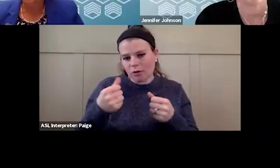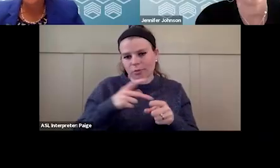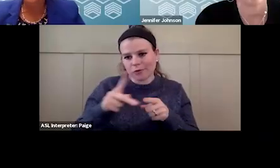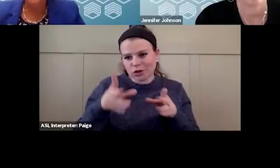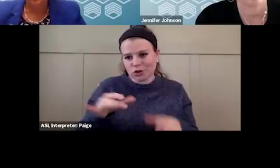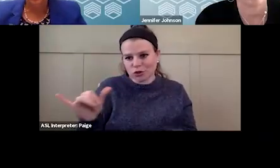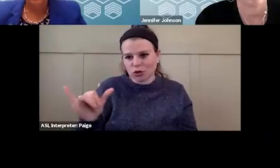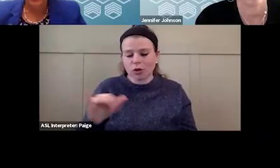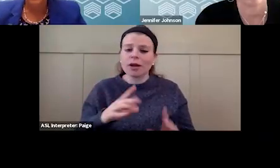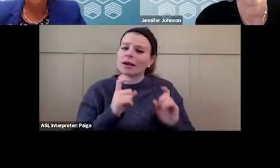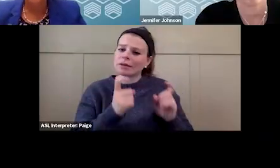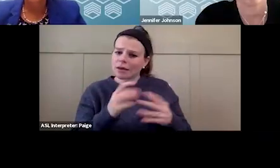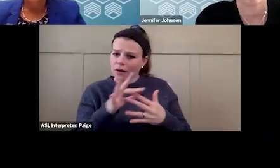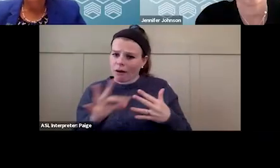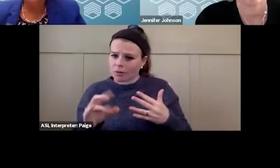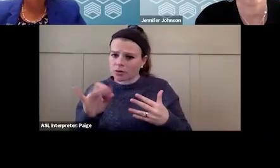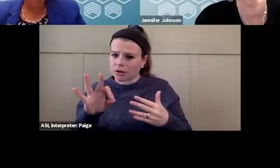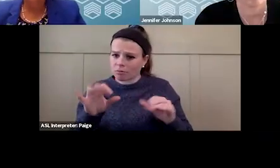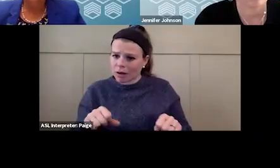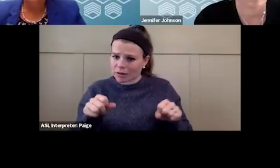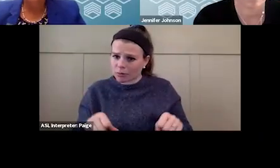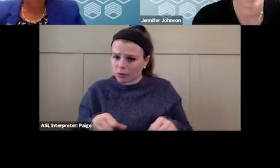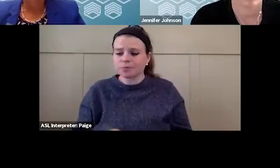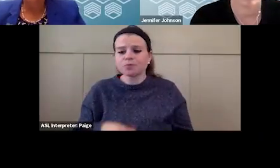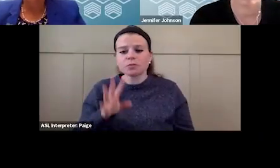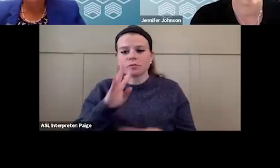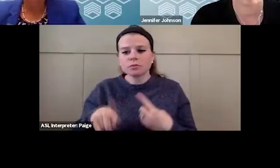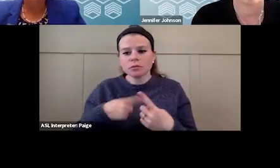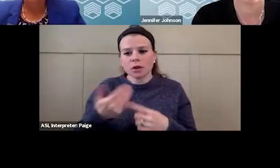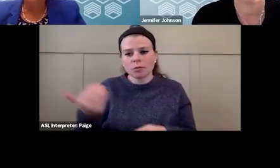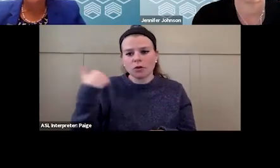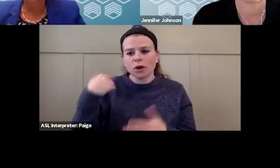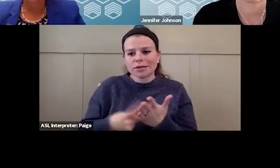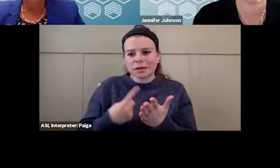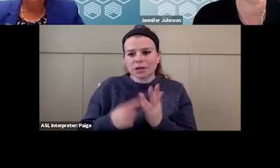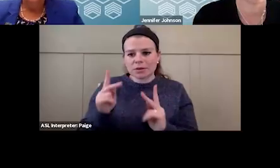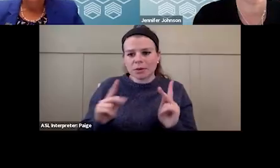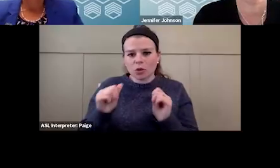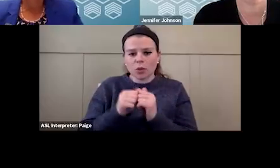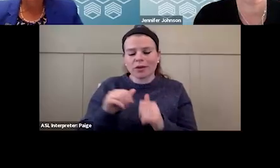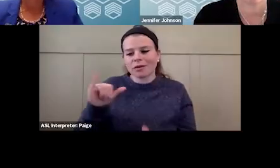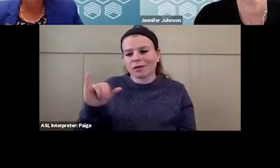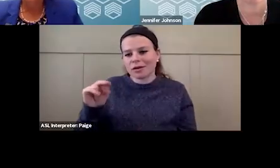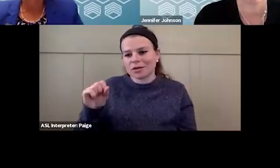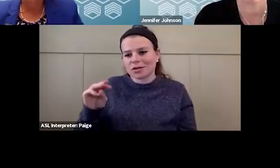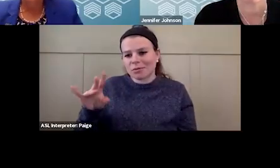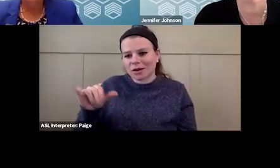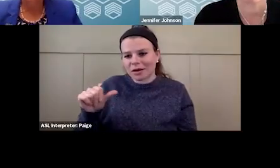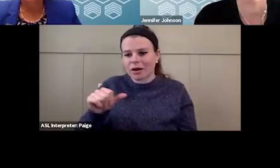Give choices where possible. We talked before about people sometimes with insomnia, um, who sleep late in the morning.